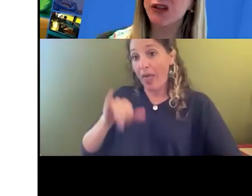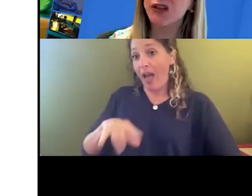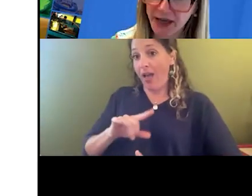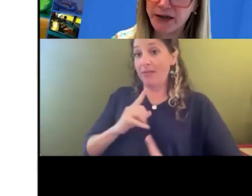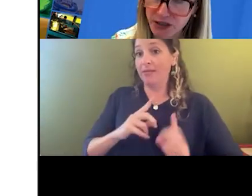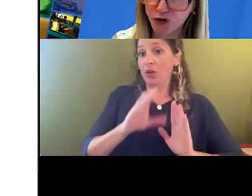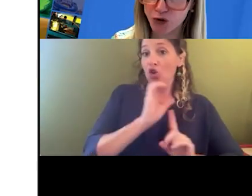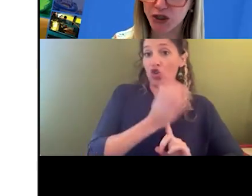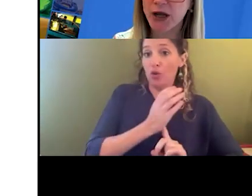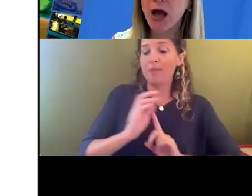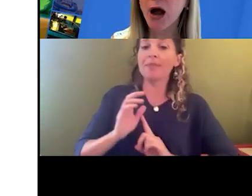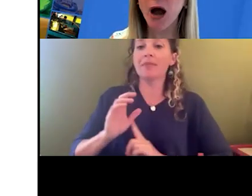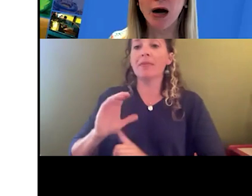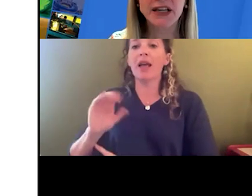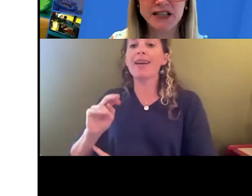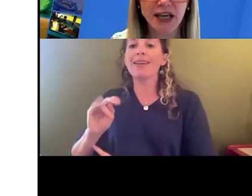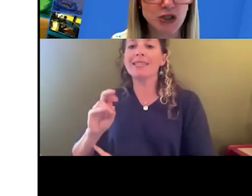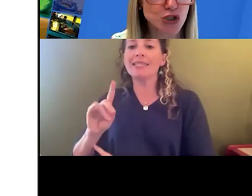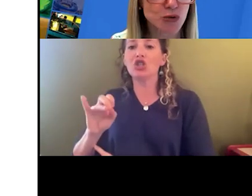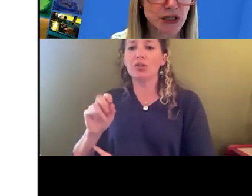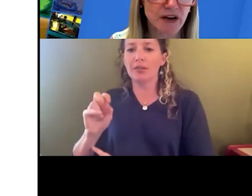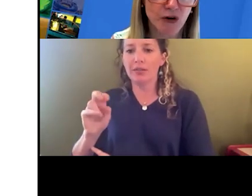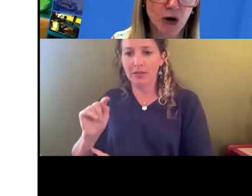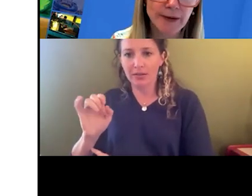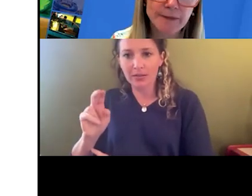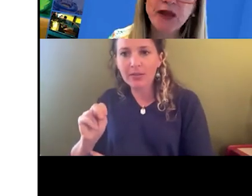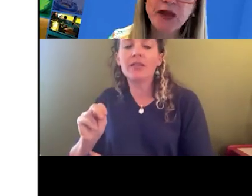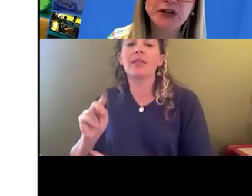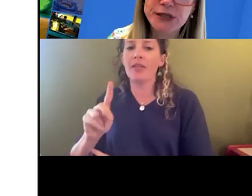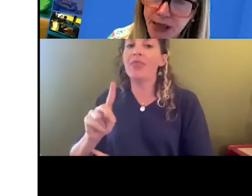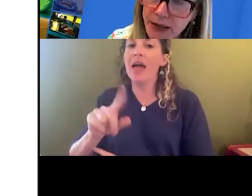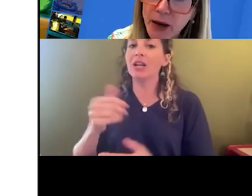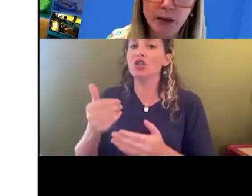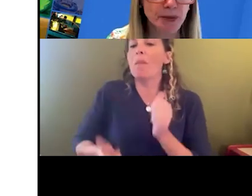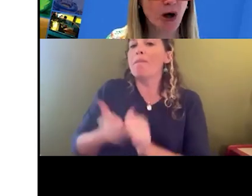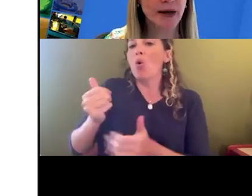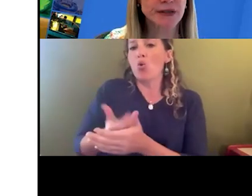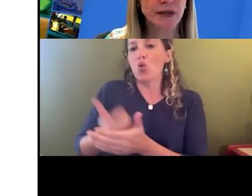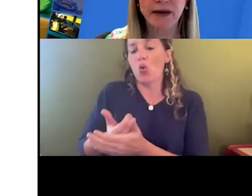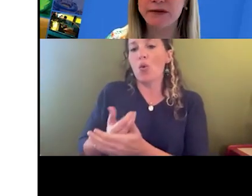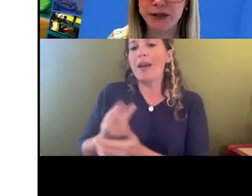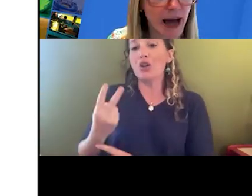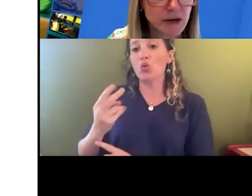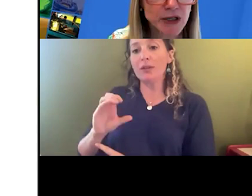the latest version contained in 2 CFR. The same applies exactly